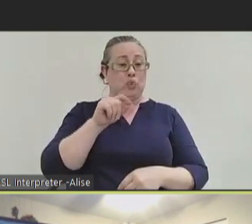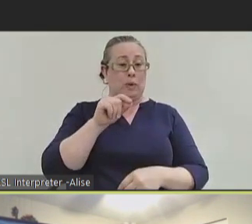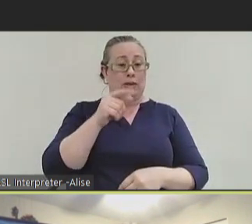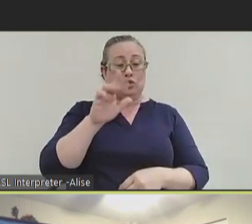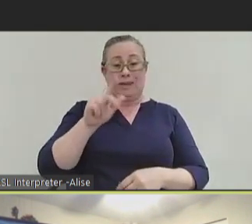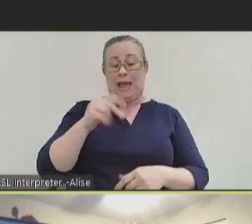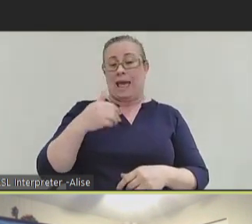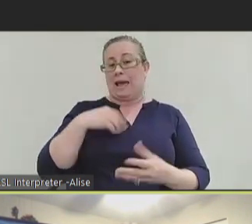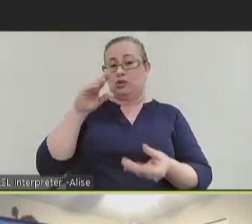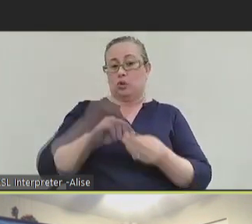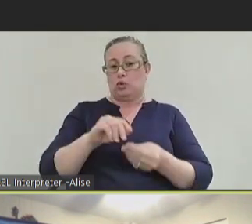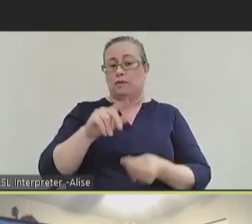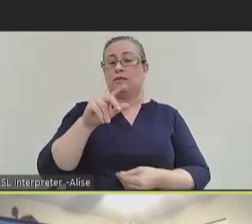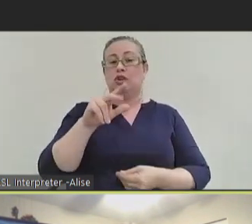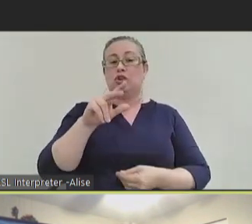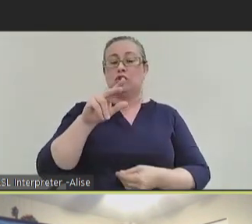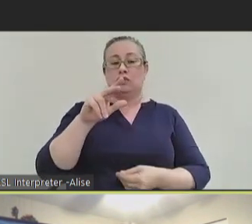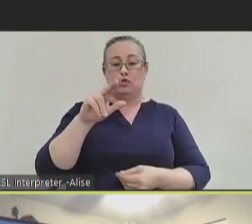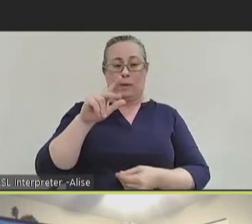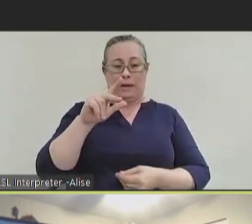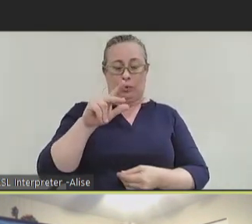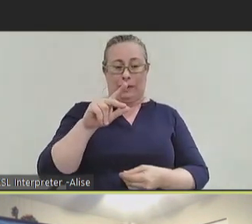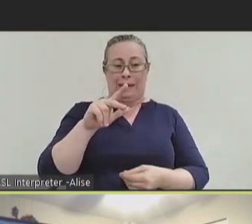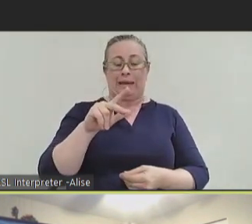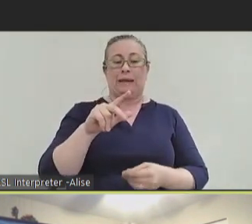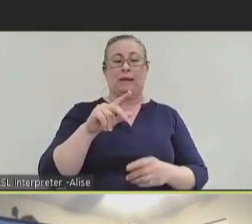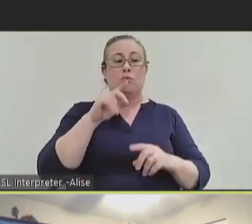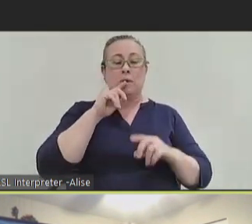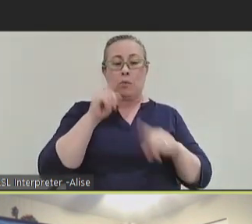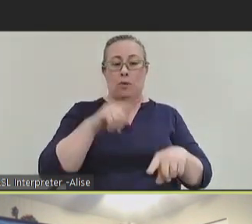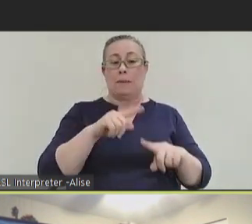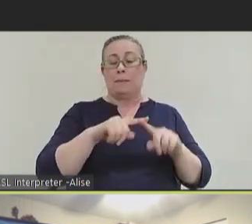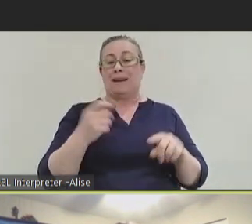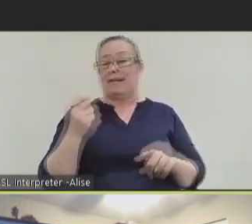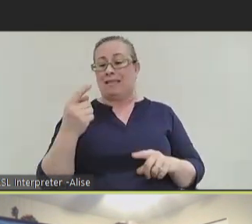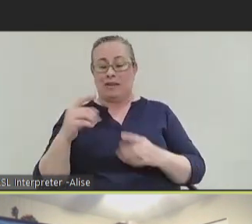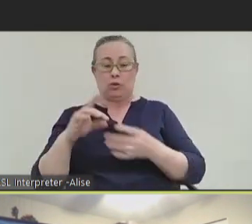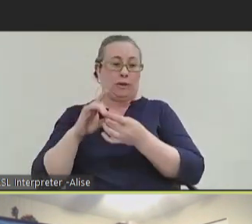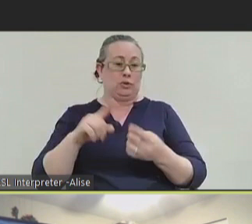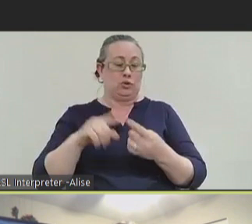cases were reported in Canada with 11 of them being related to international travel. Five